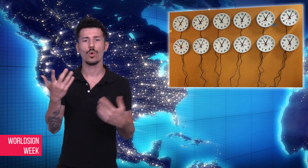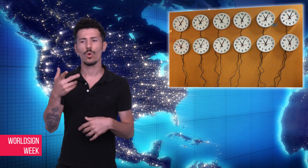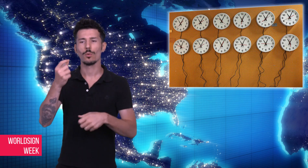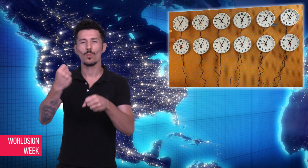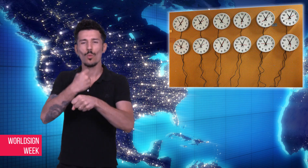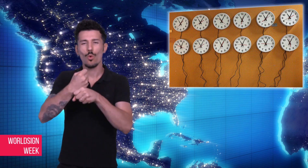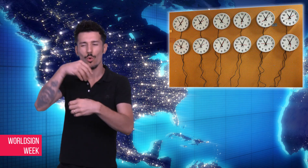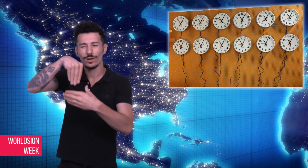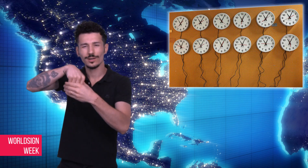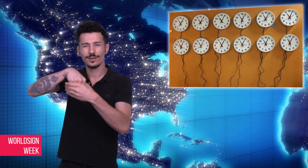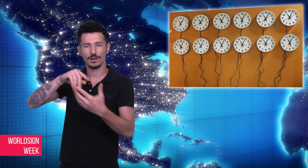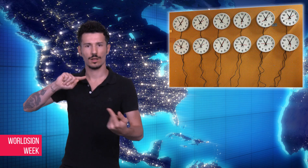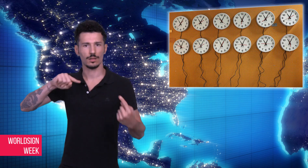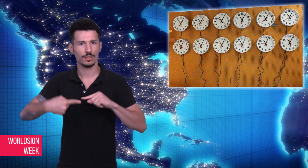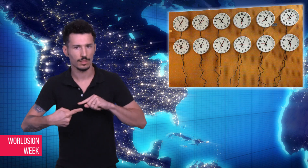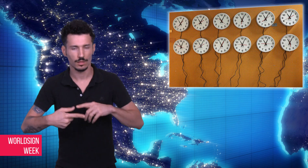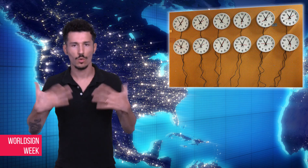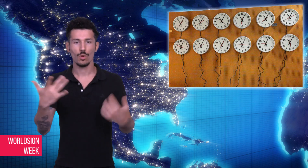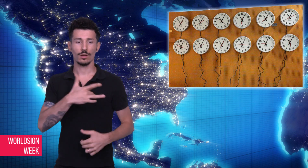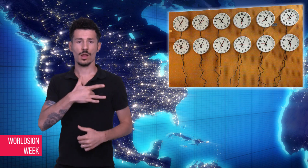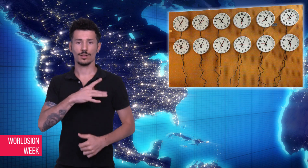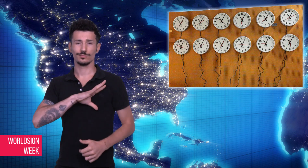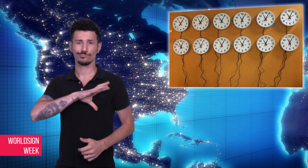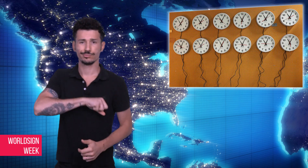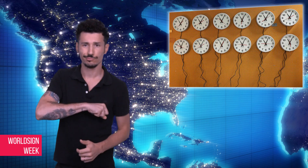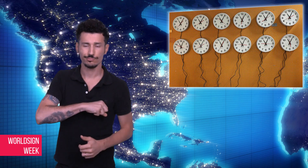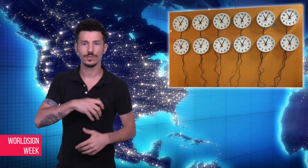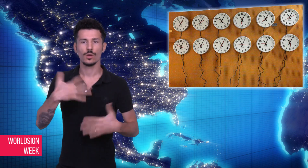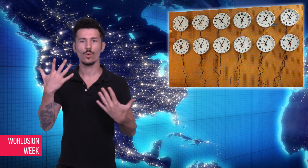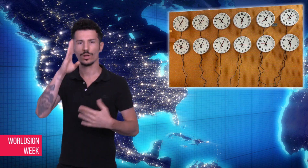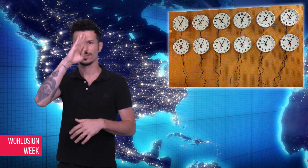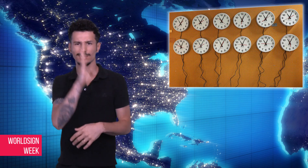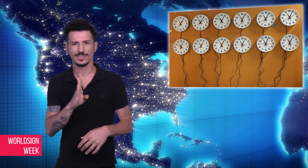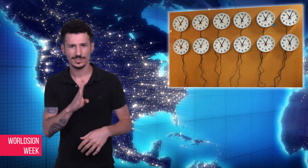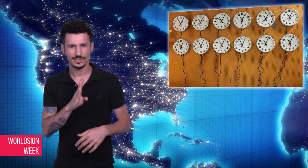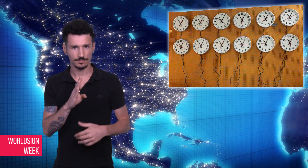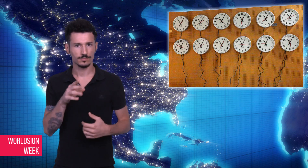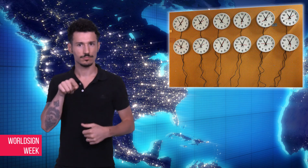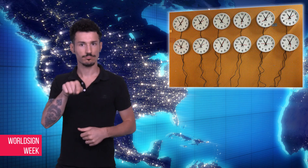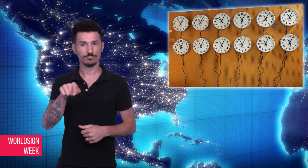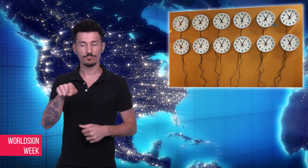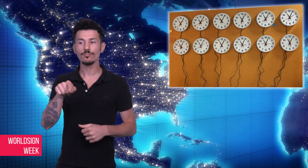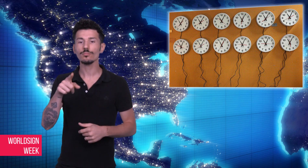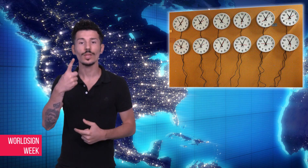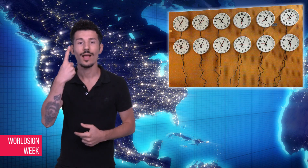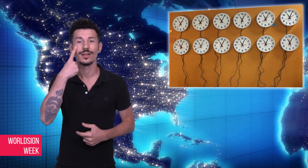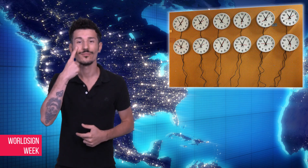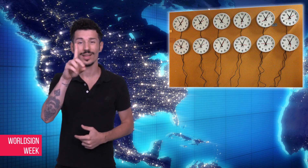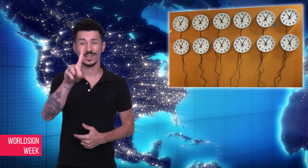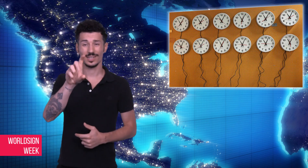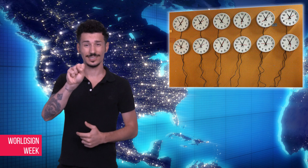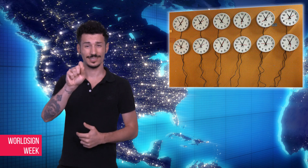accidents that occur in the first few days after changing time, caused